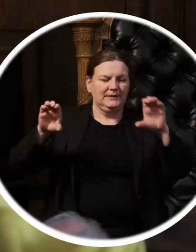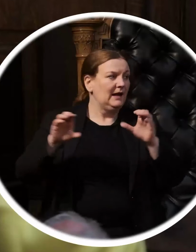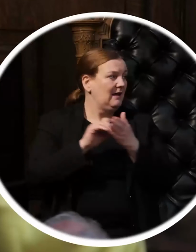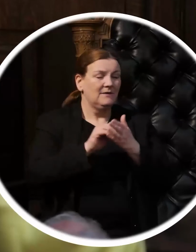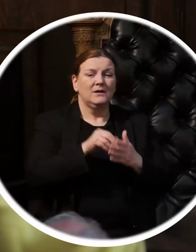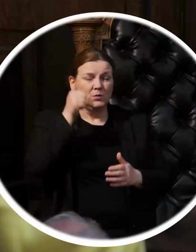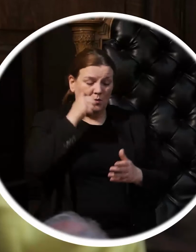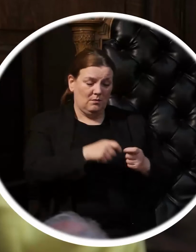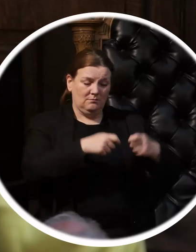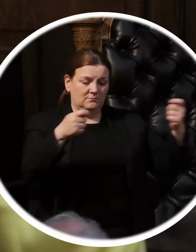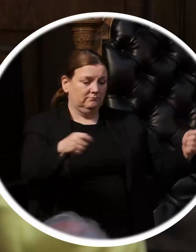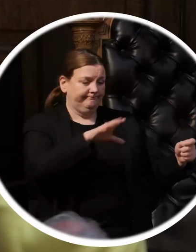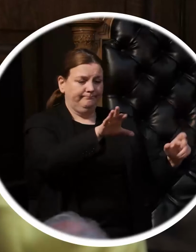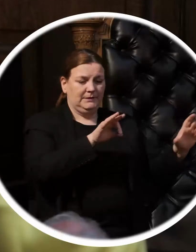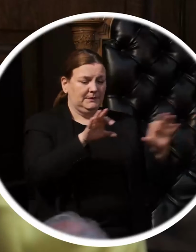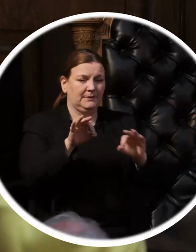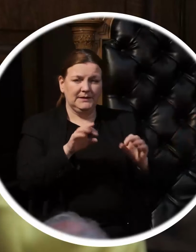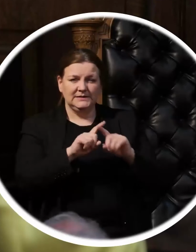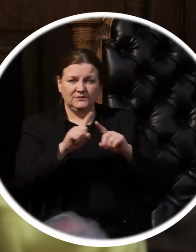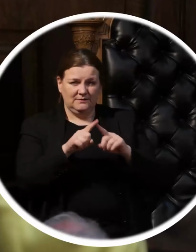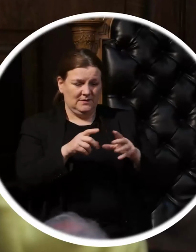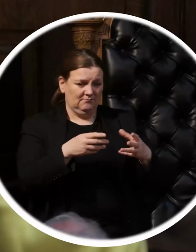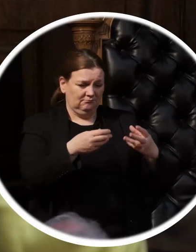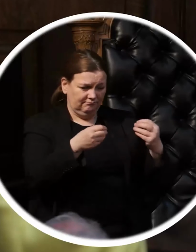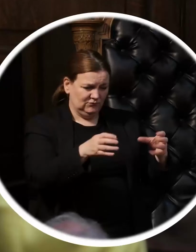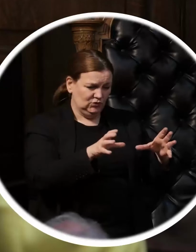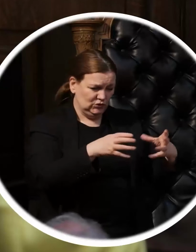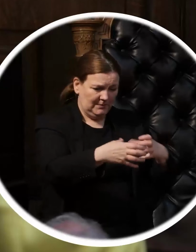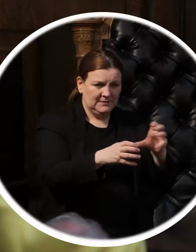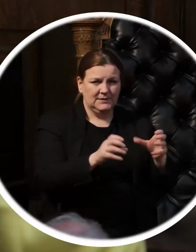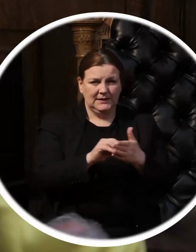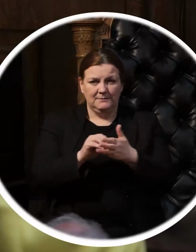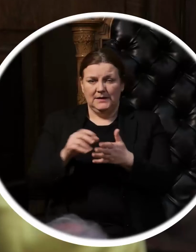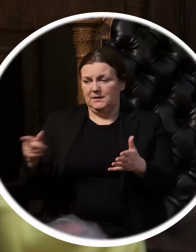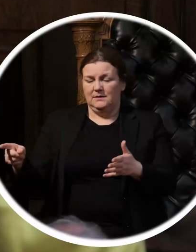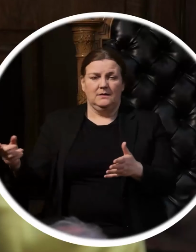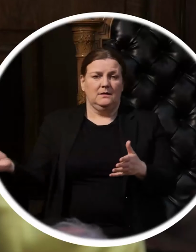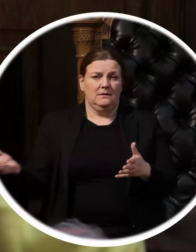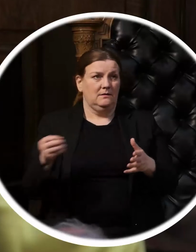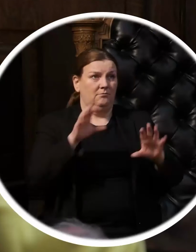shapes and mouldings that can be ordered and flung sort of at a façade of a building.